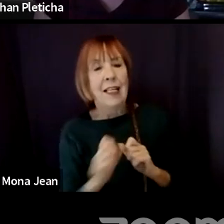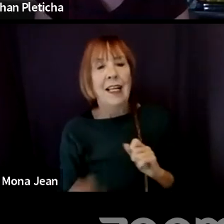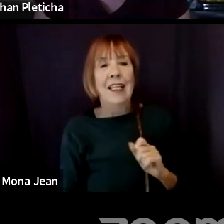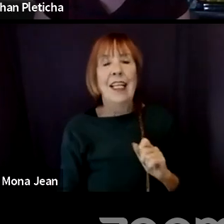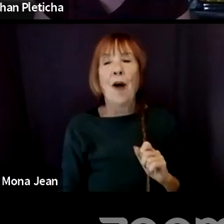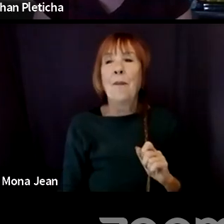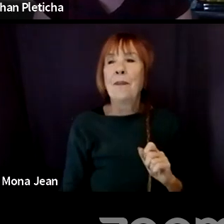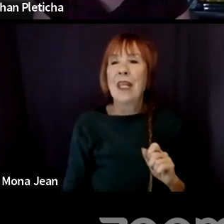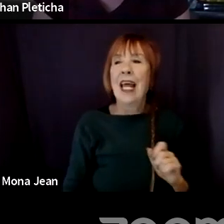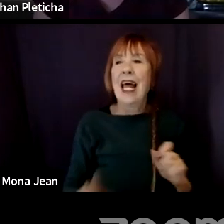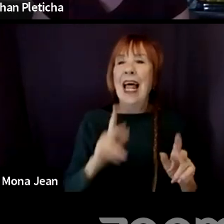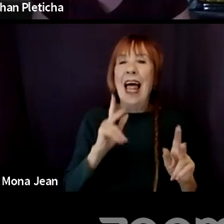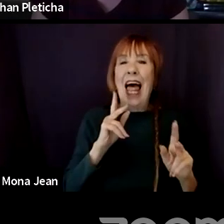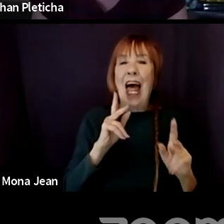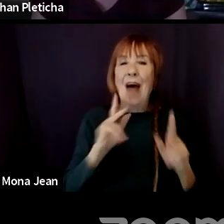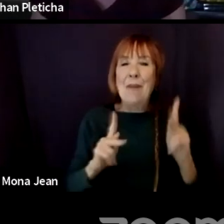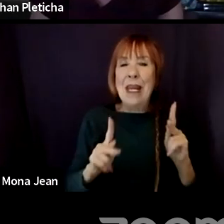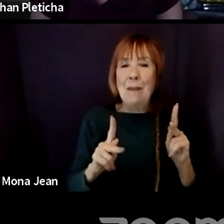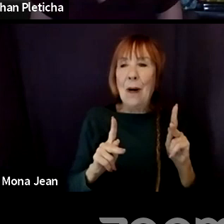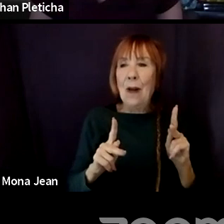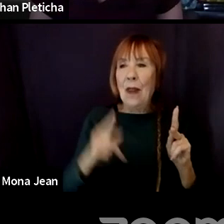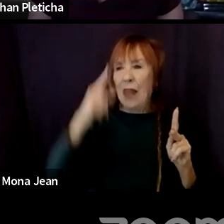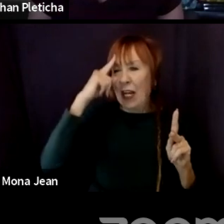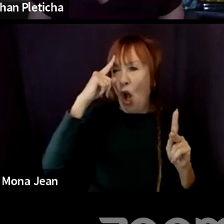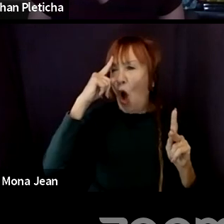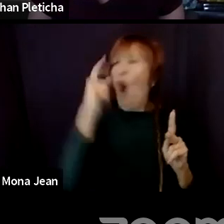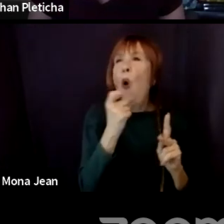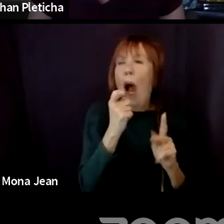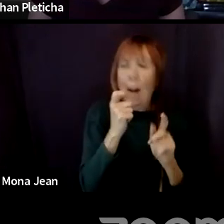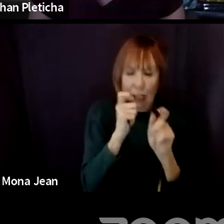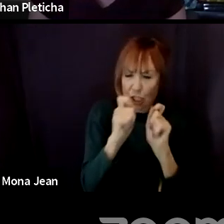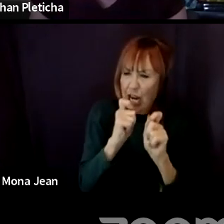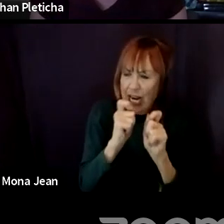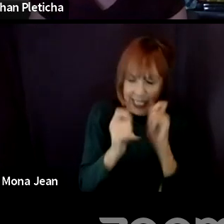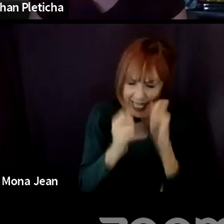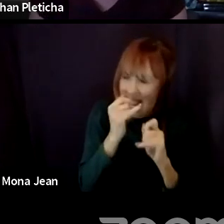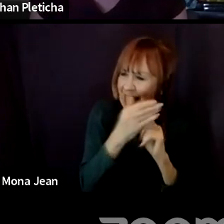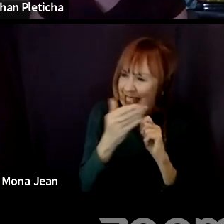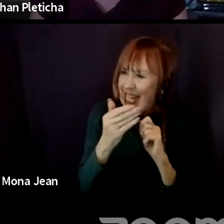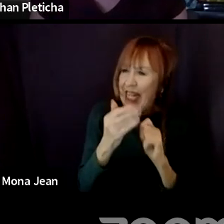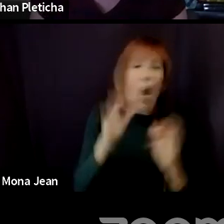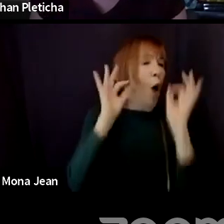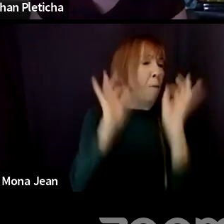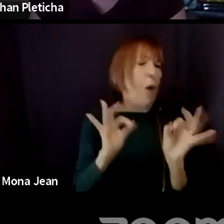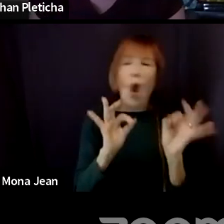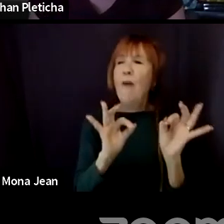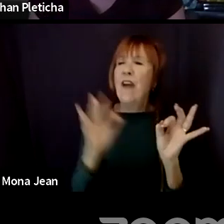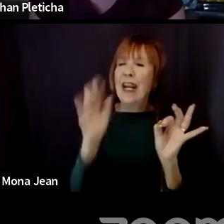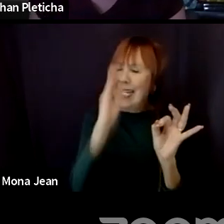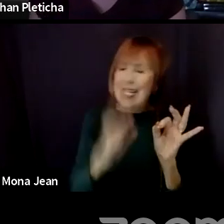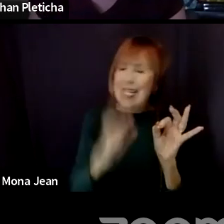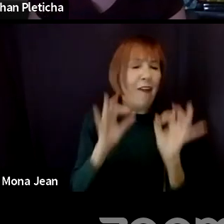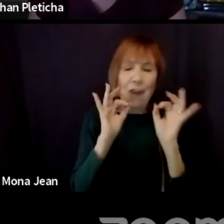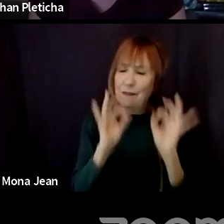and I'll never open it again, I'll never touched it again. That's just not reality, (chuckles) particularly once you're actually working,